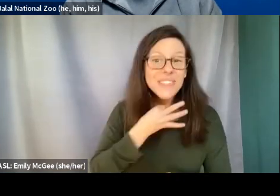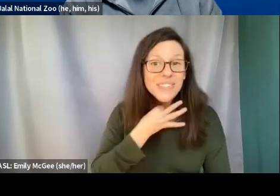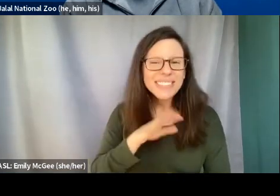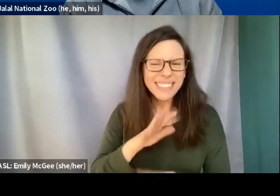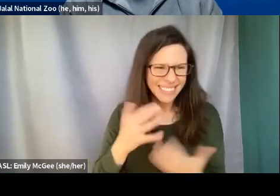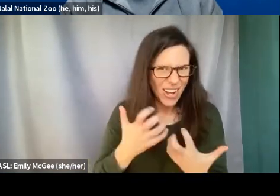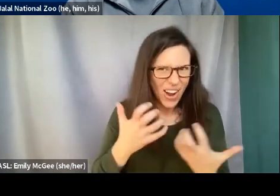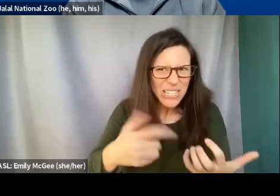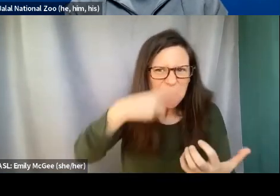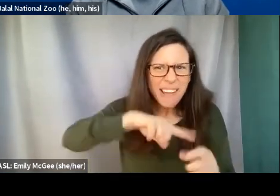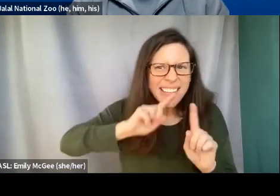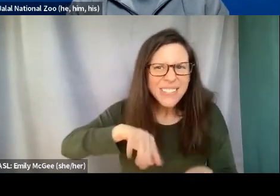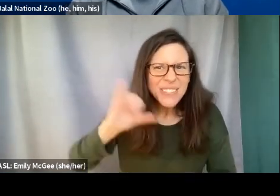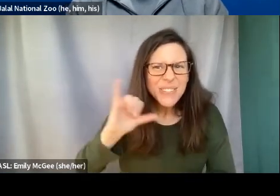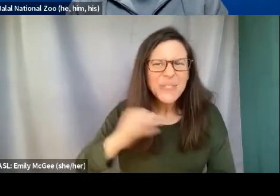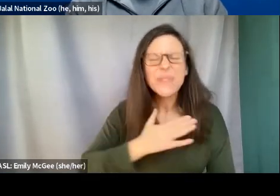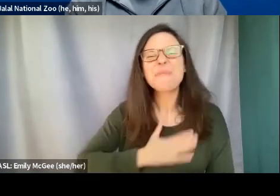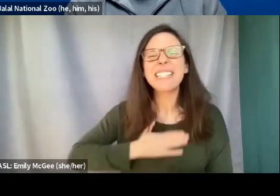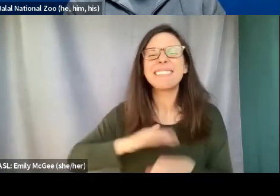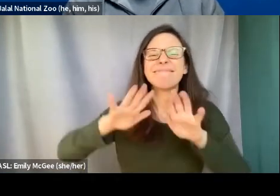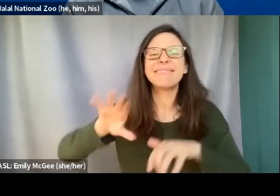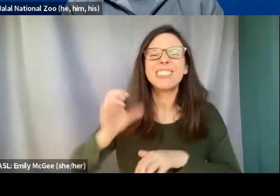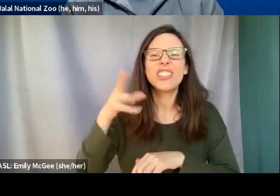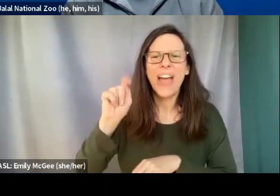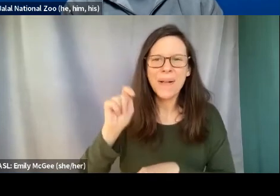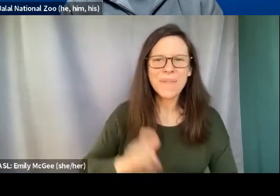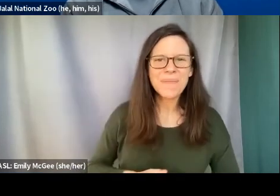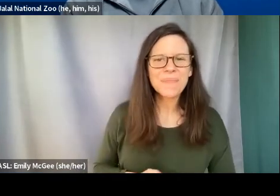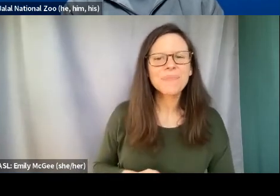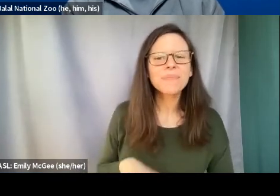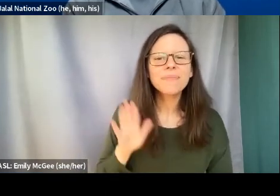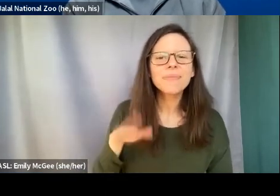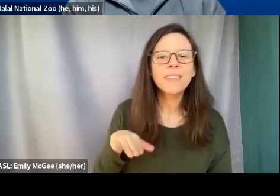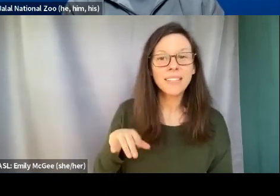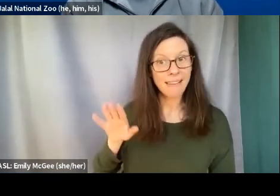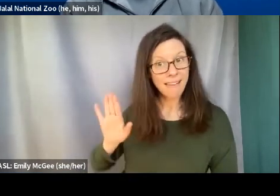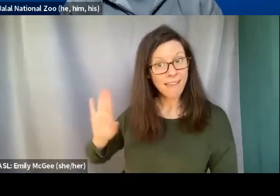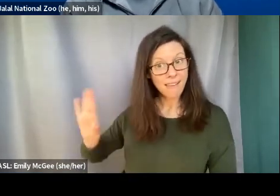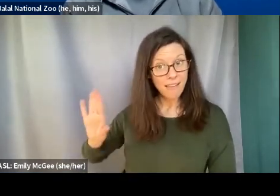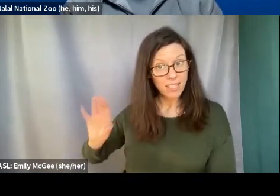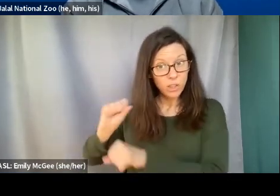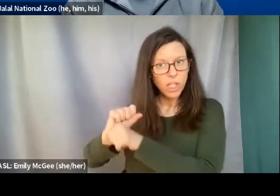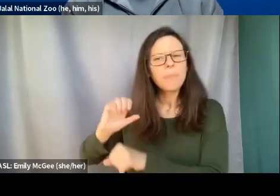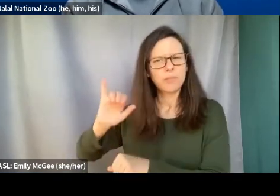as well, so put it in the chat. Audience, what part of Jalal's job that you've heard about today are